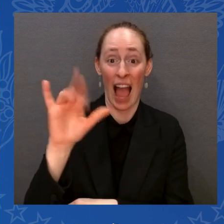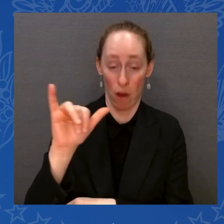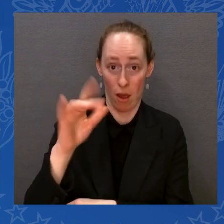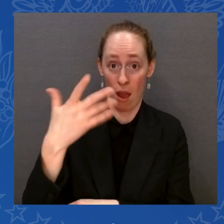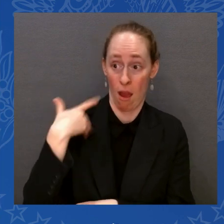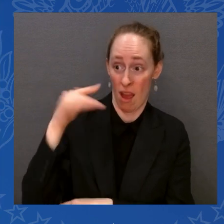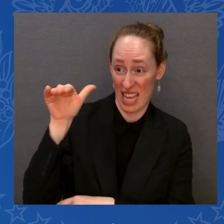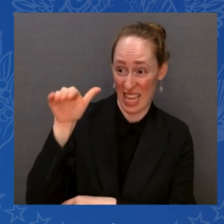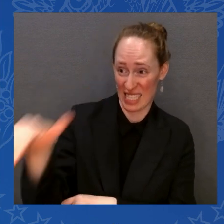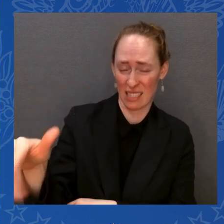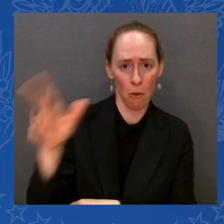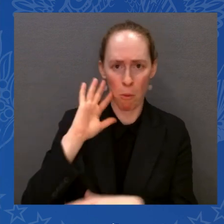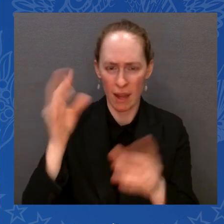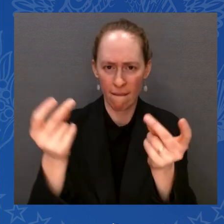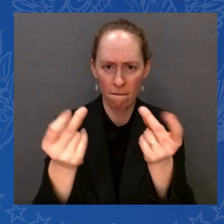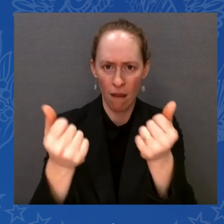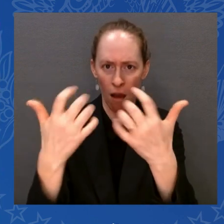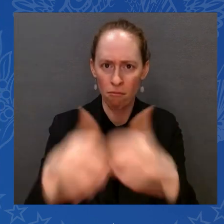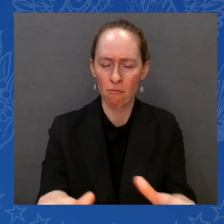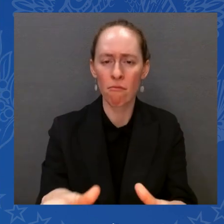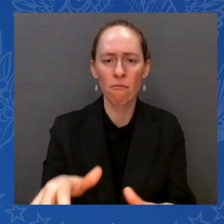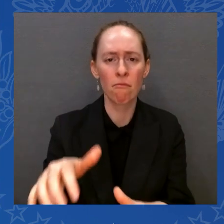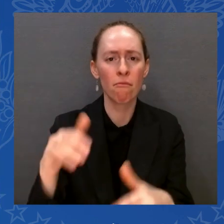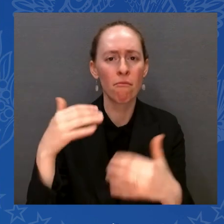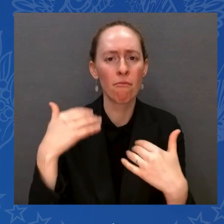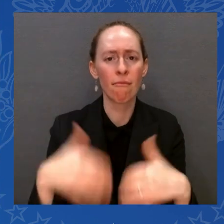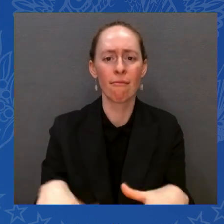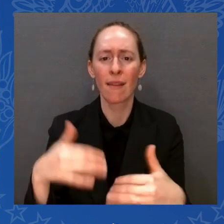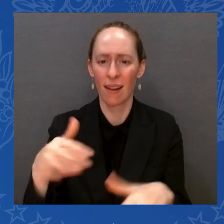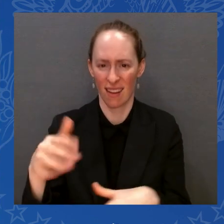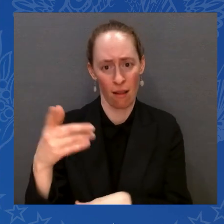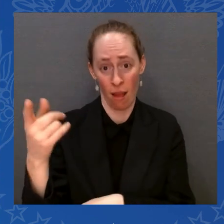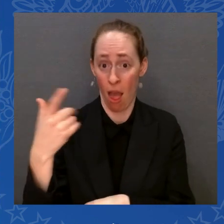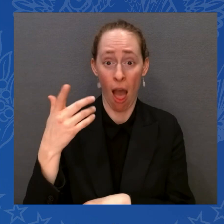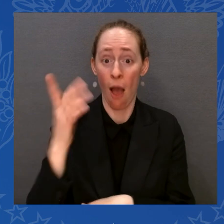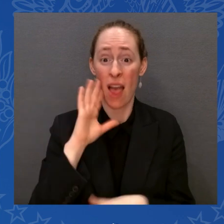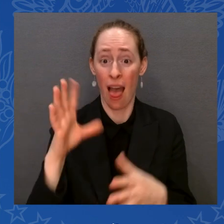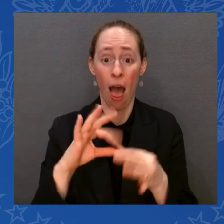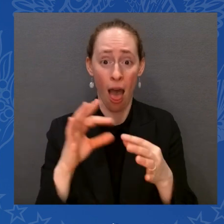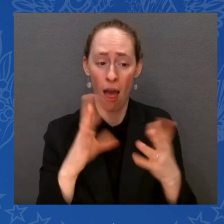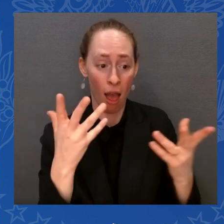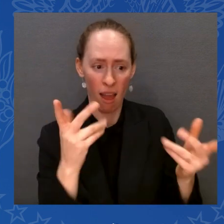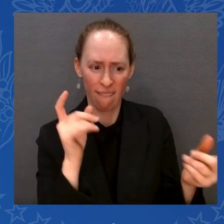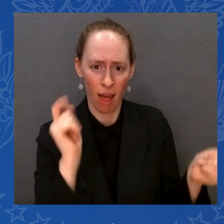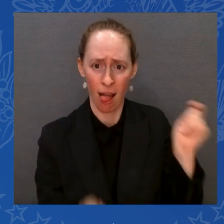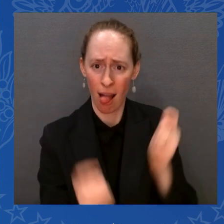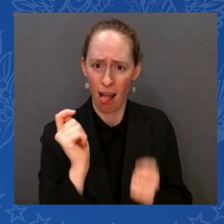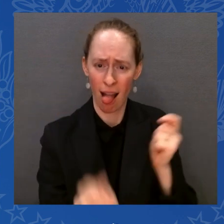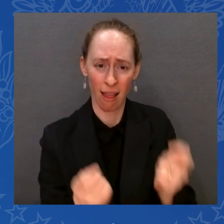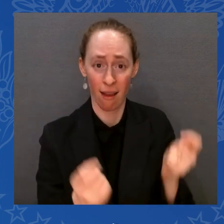and then they say, "Oh, I can't anymore. Things have changed." Whatever he tells you, he does. Whatever he tells you, he does.